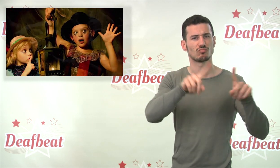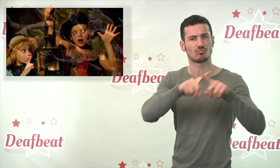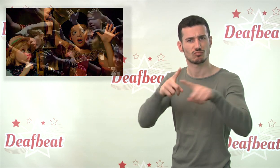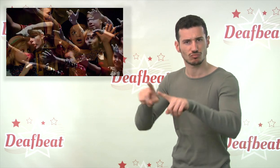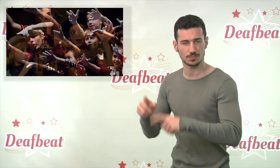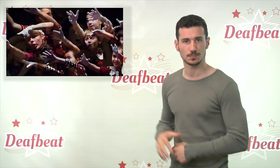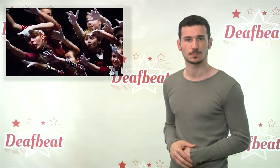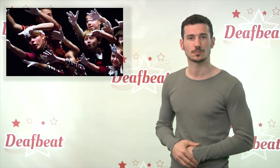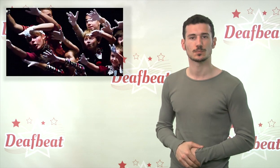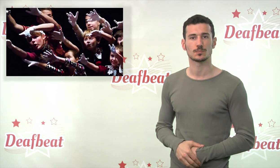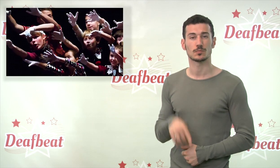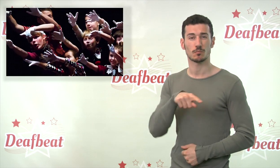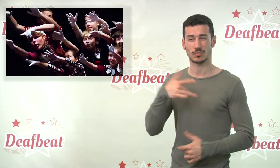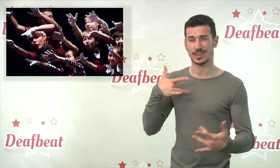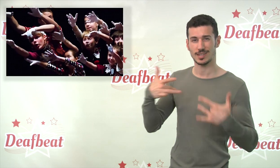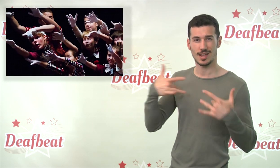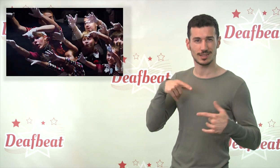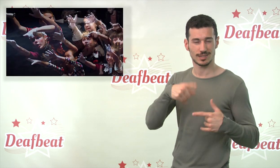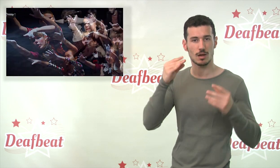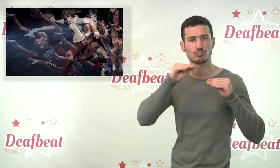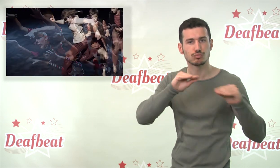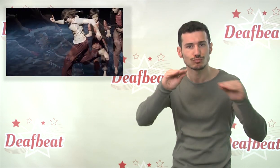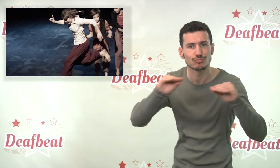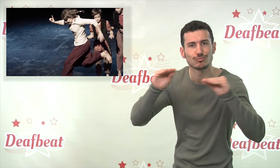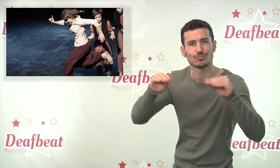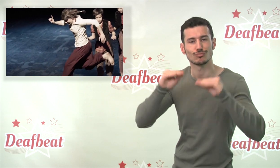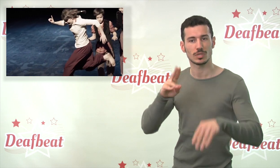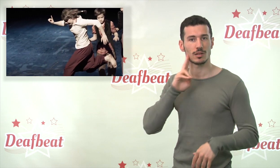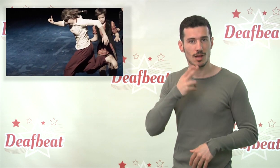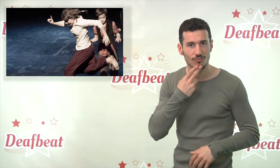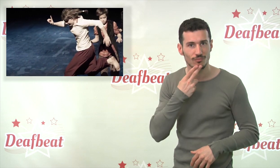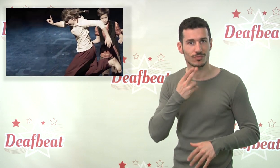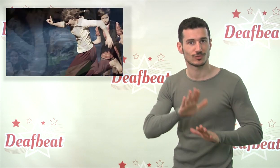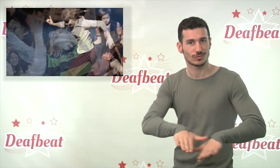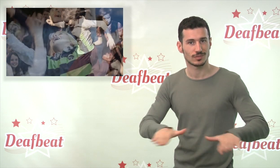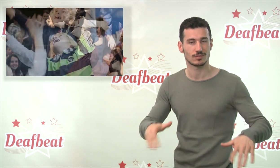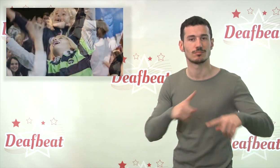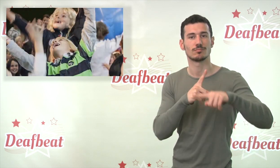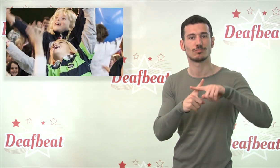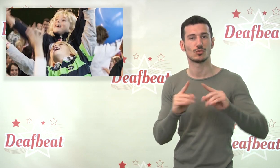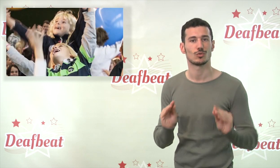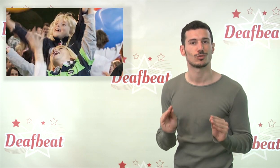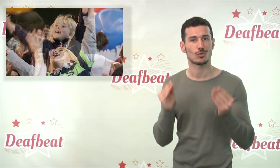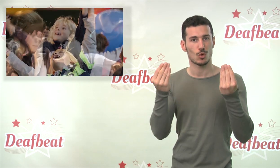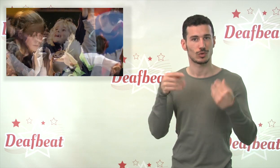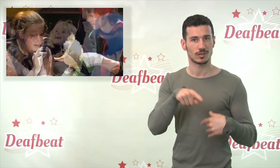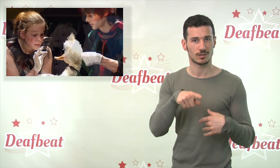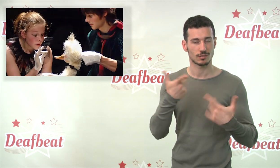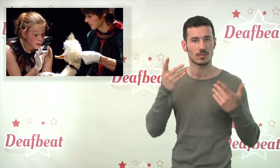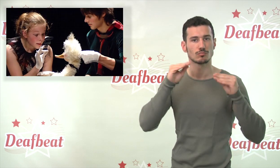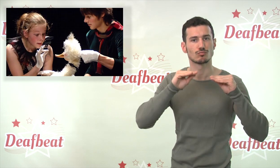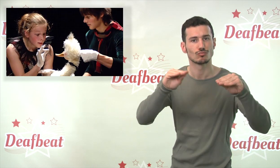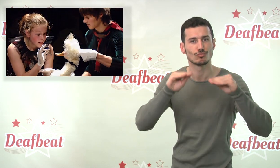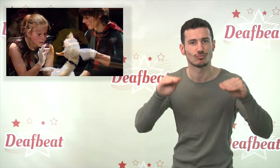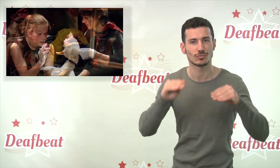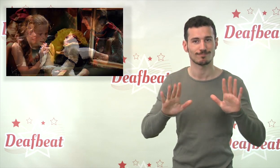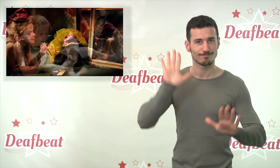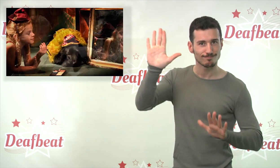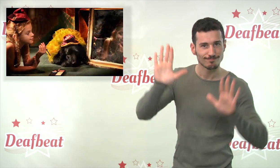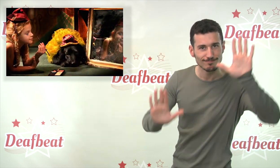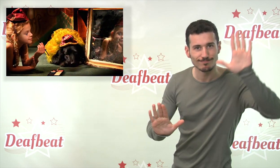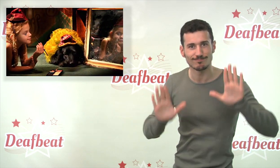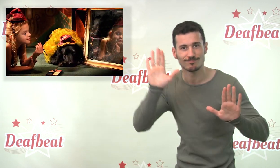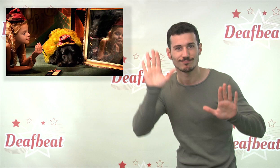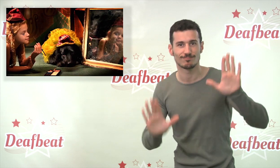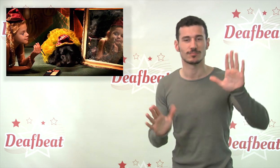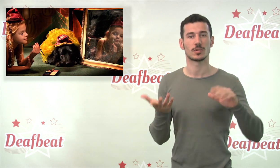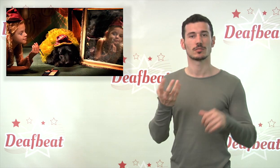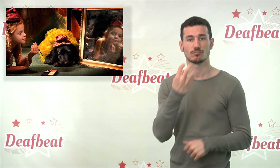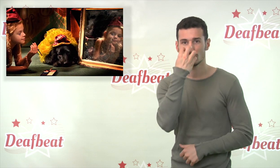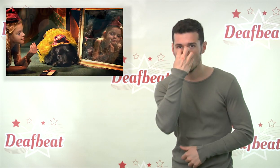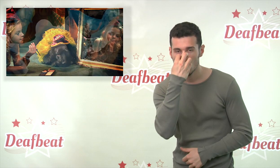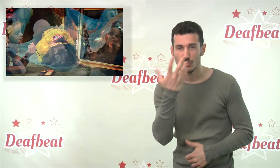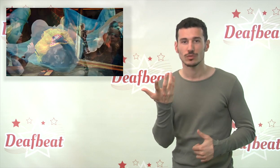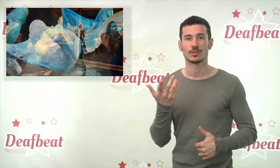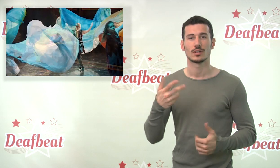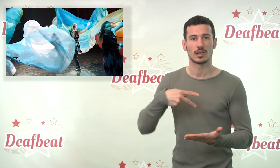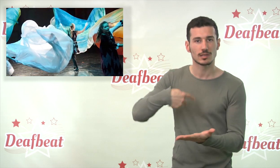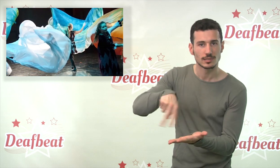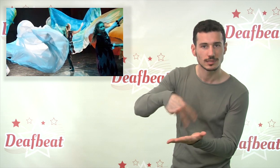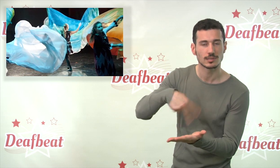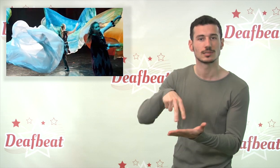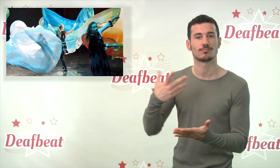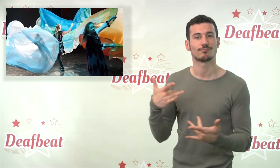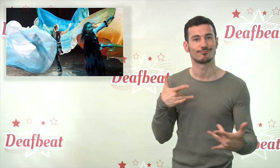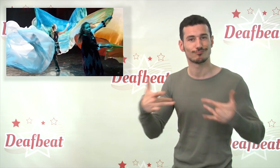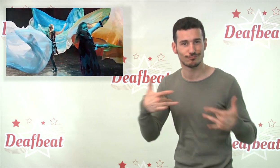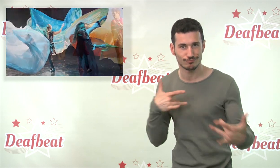and many more. At the Theatre, deaf children and teenagers are trained in pantomime, clownery, dancing